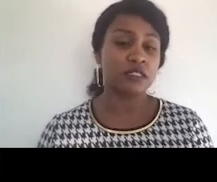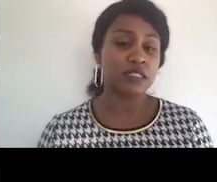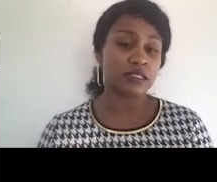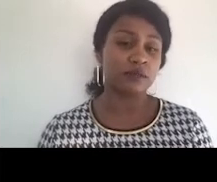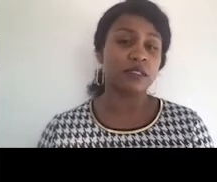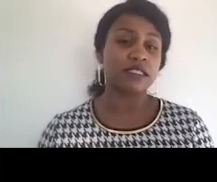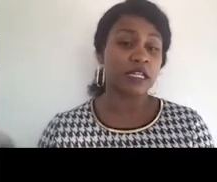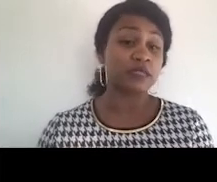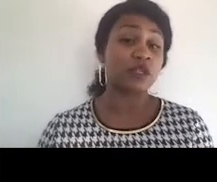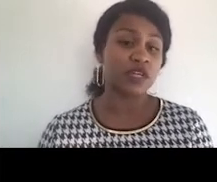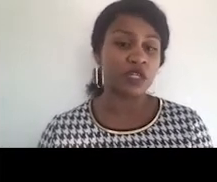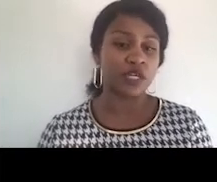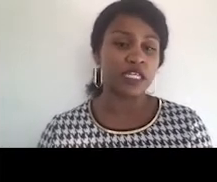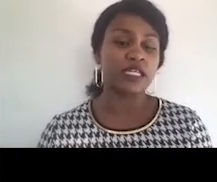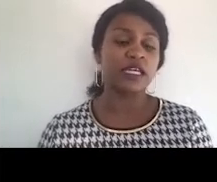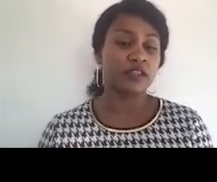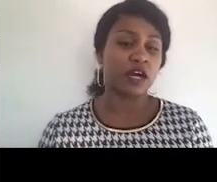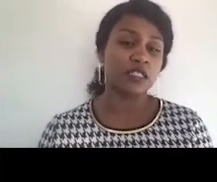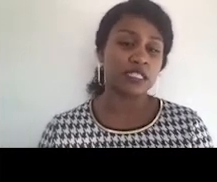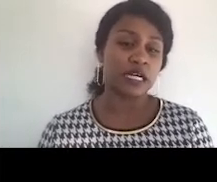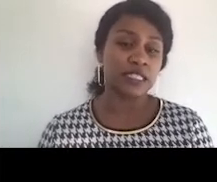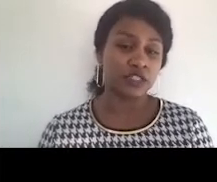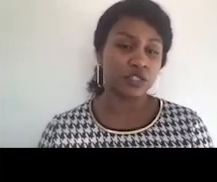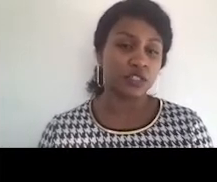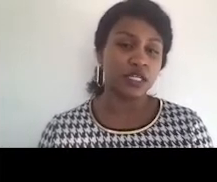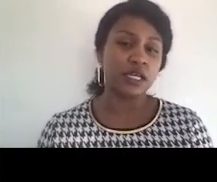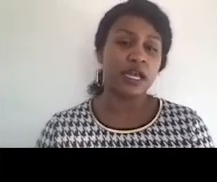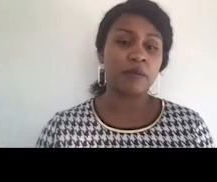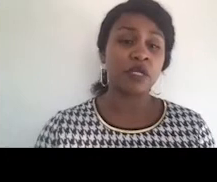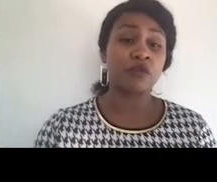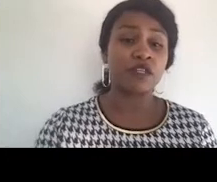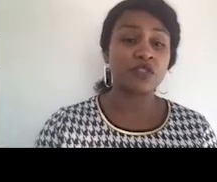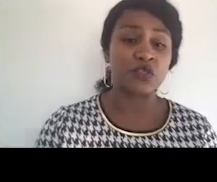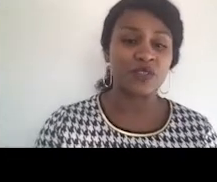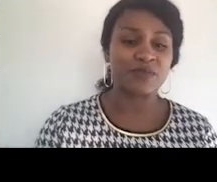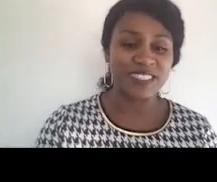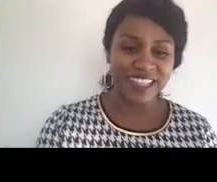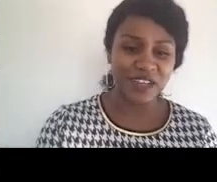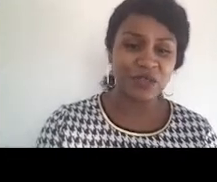system that has been already created in the arts centre. I'm going to move it to Priscille who's